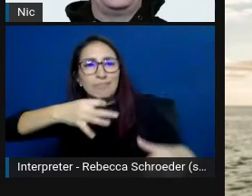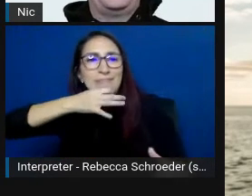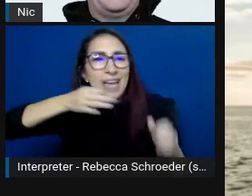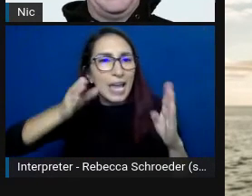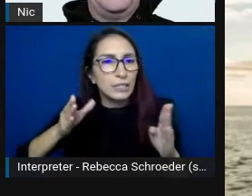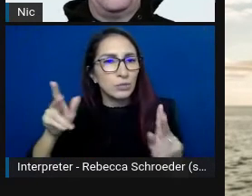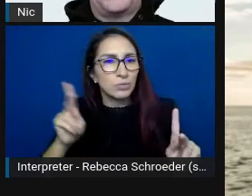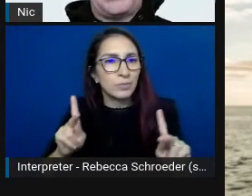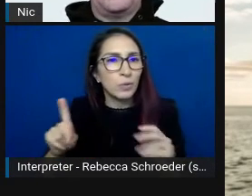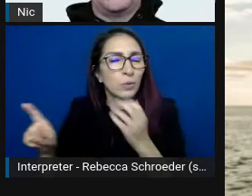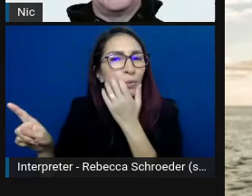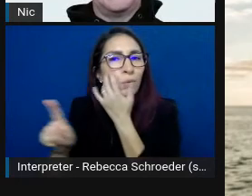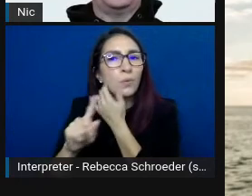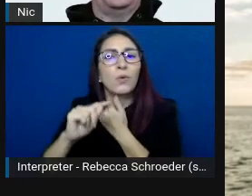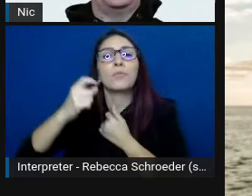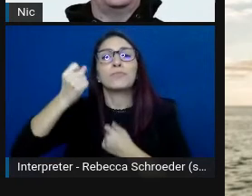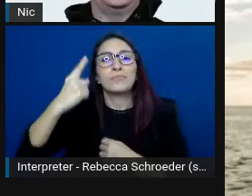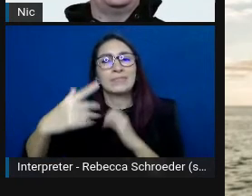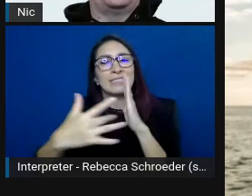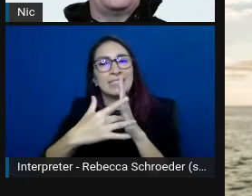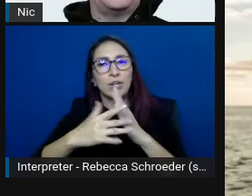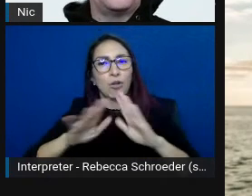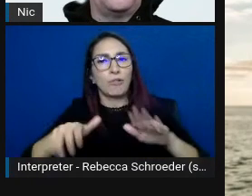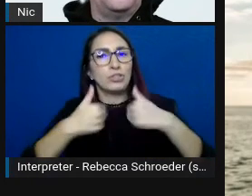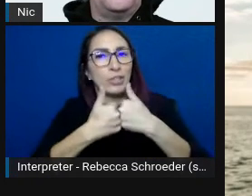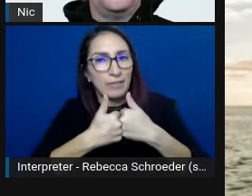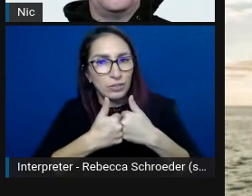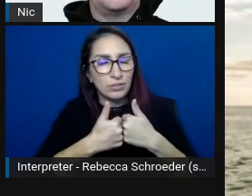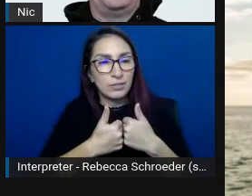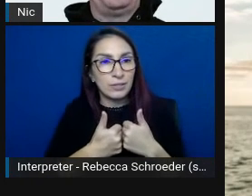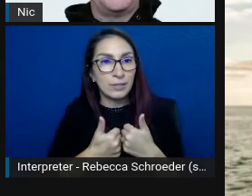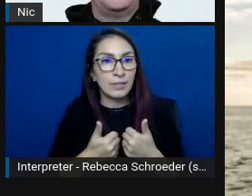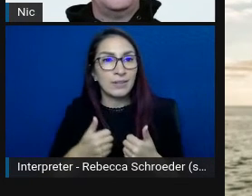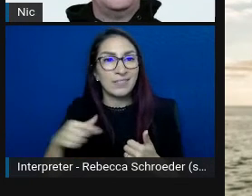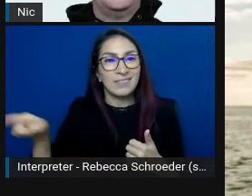the technical challenges. The experts are going to provide solutions